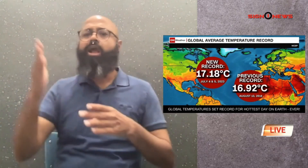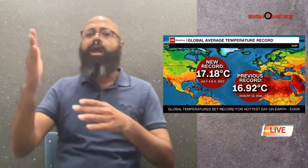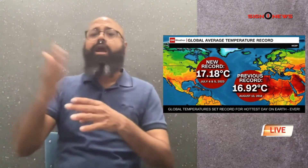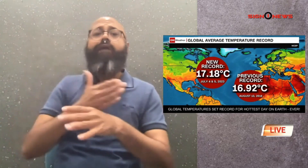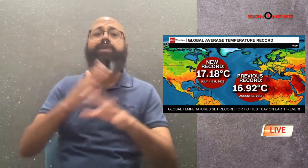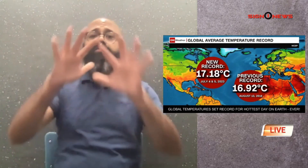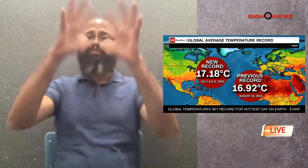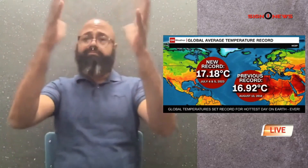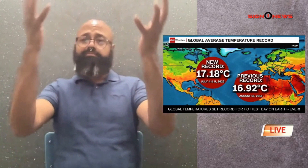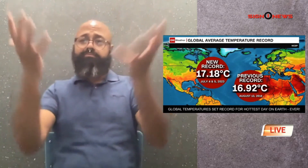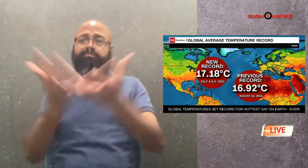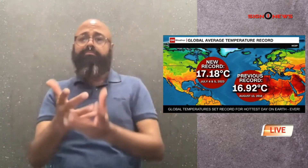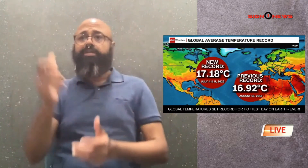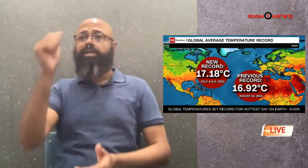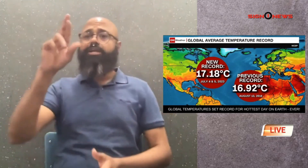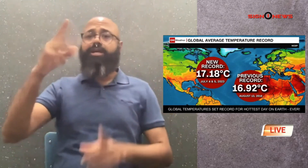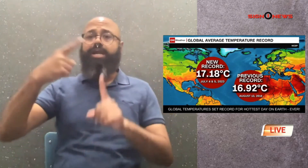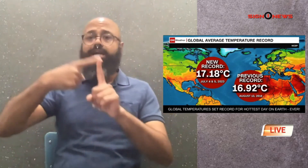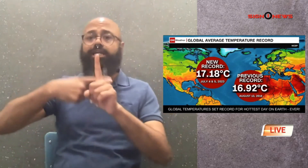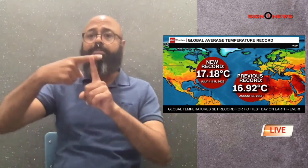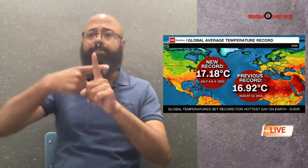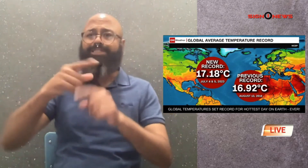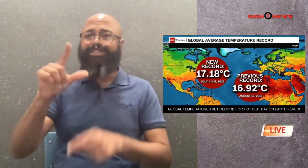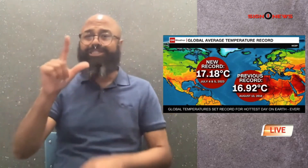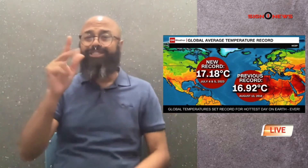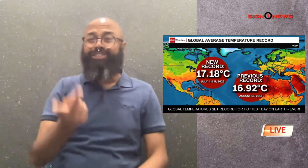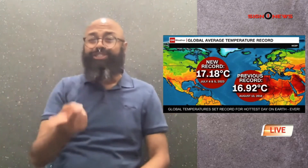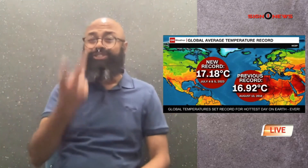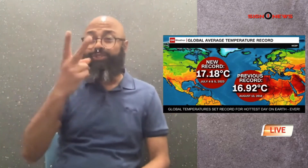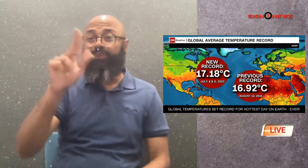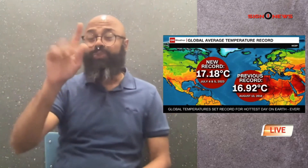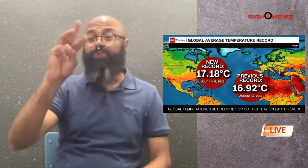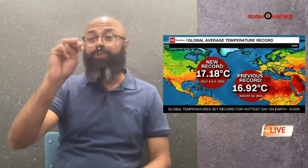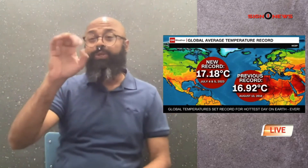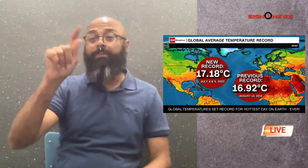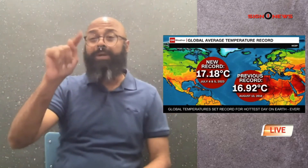The report says the average global air temperature two meters above the surface